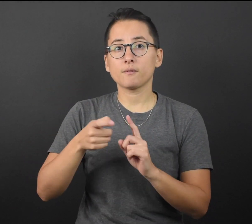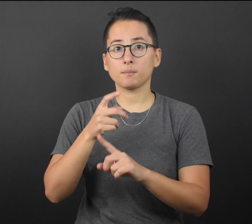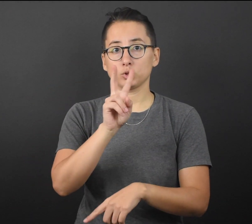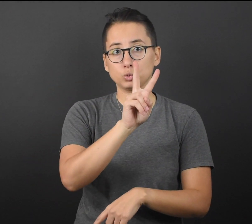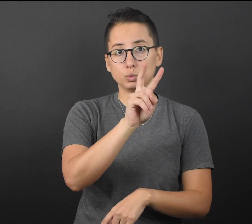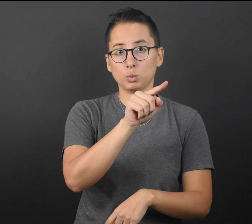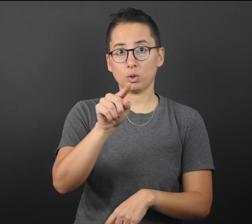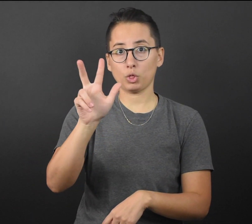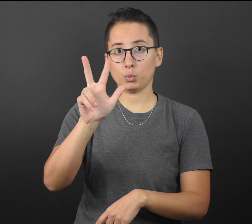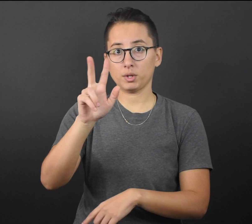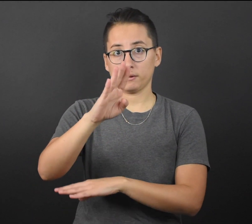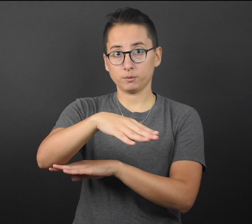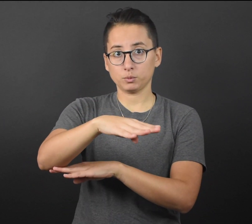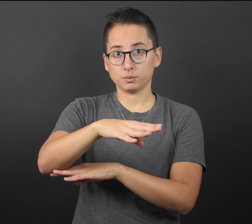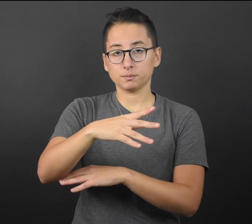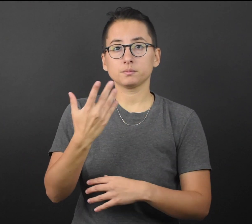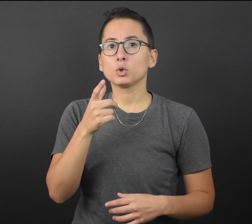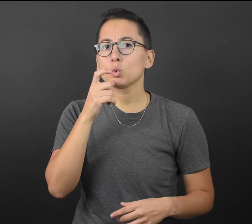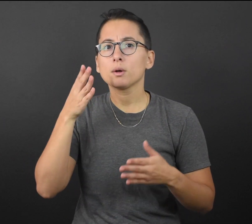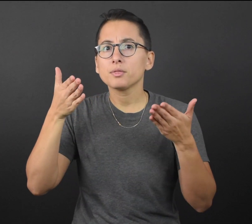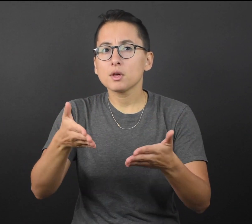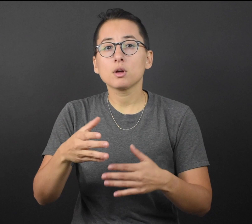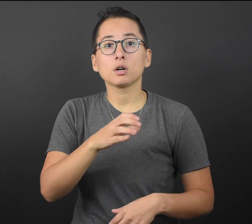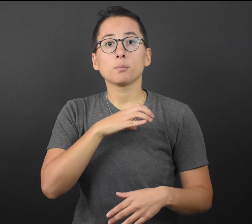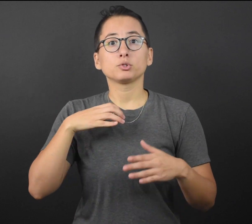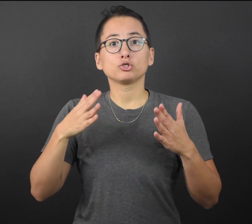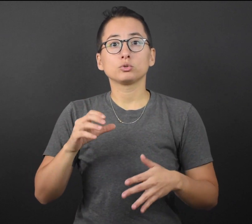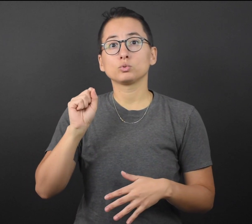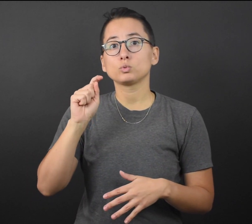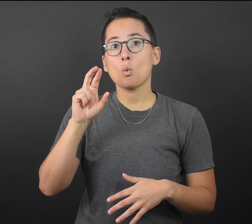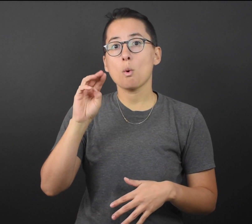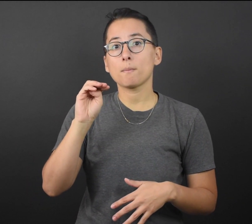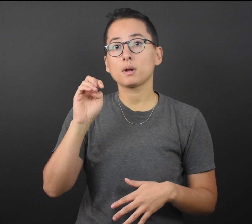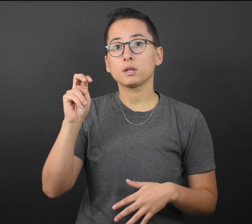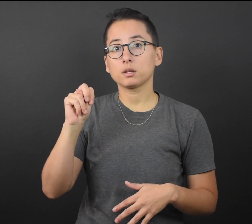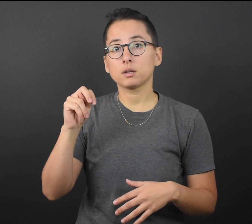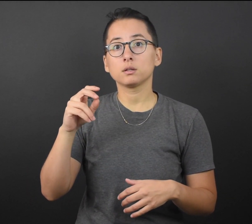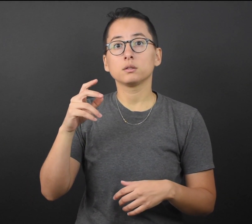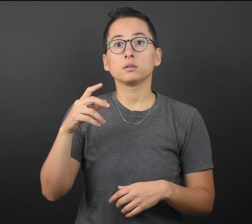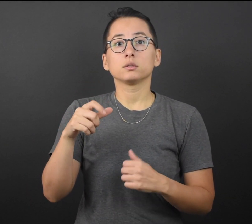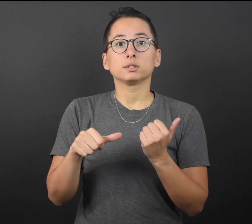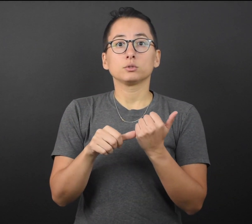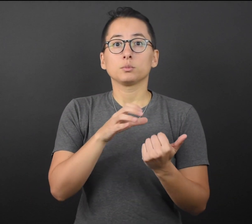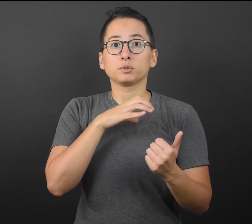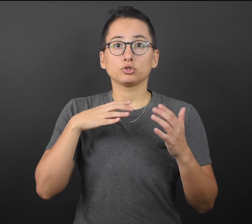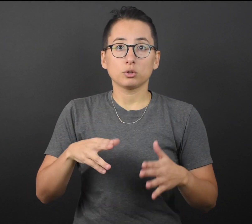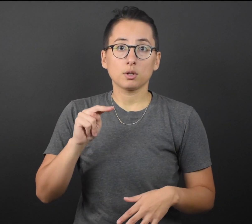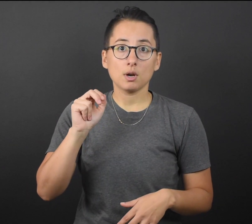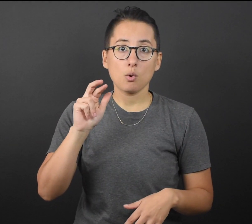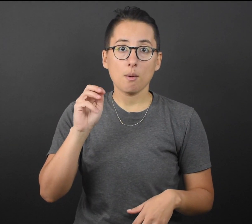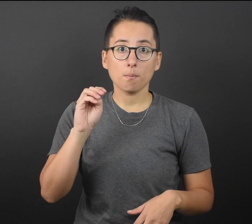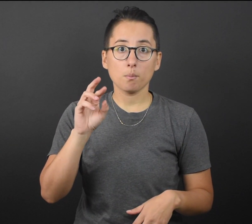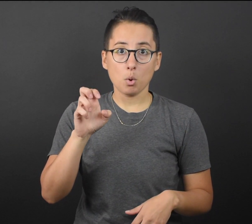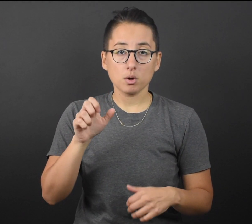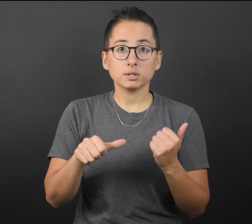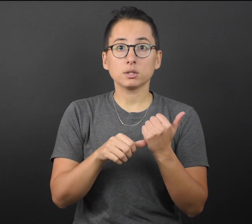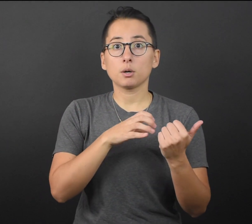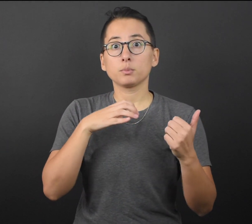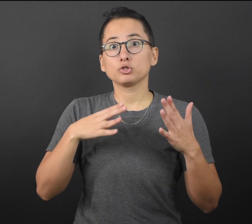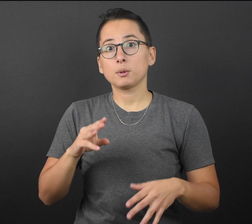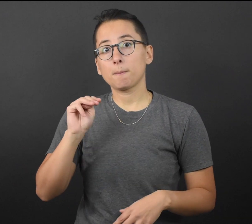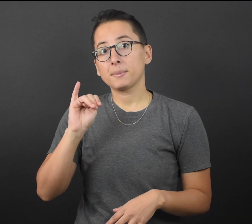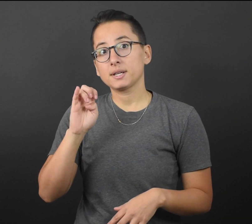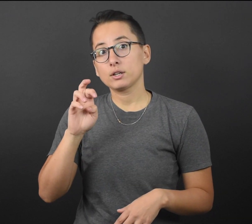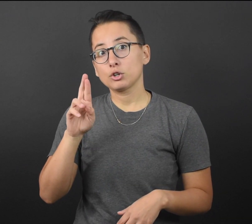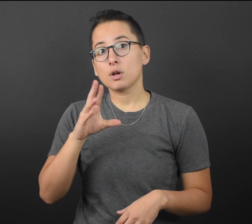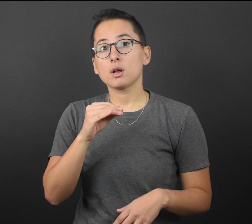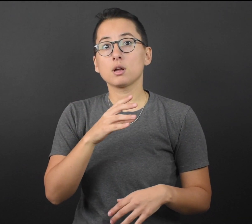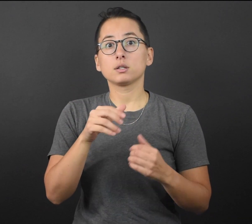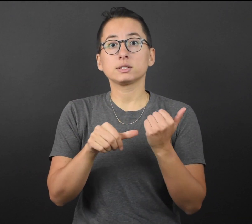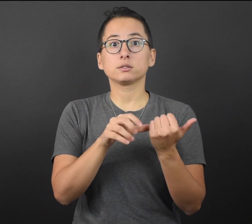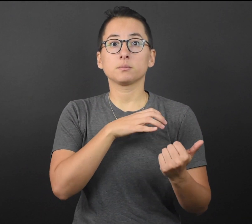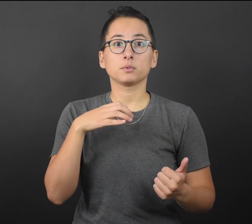Hours will take place on September 24th from 2-3pm CST and feature Commissioner Strommen,